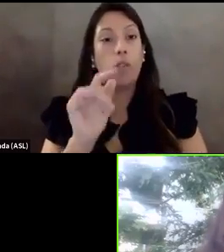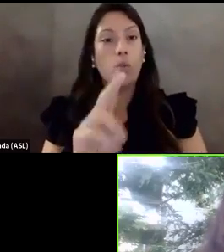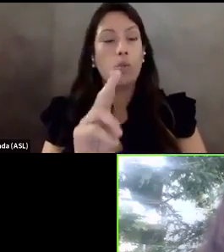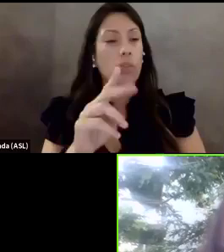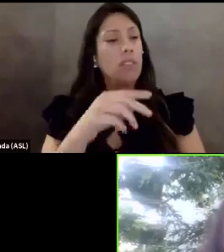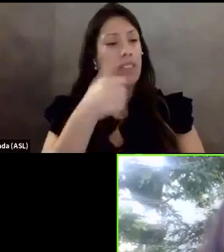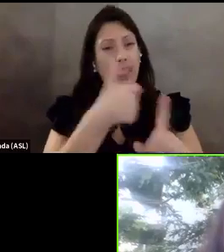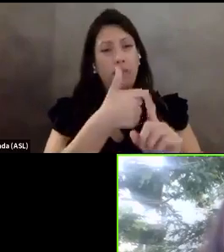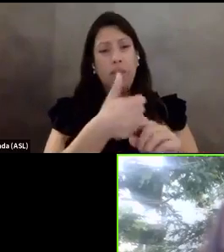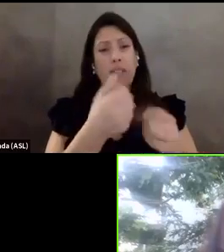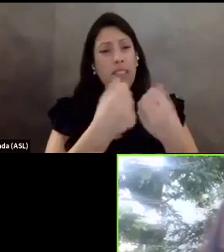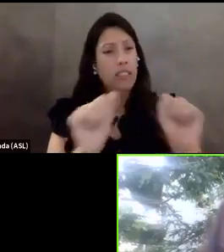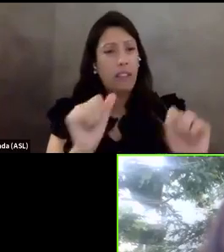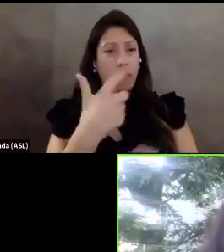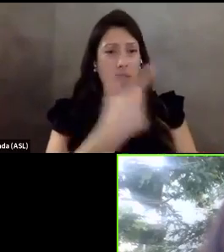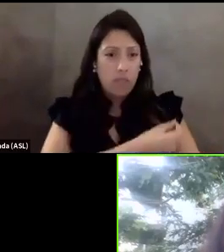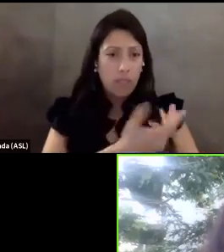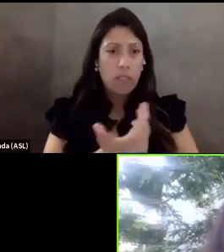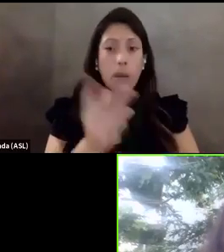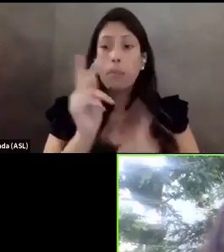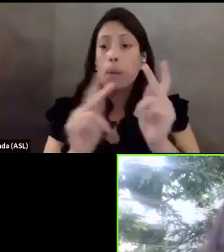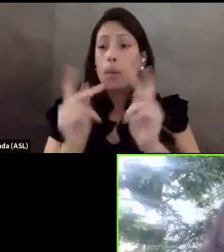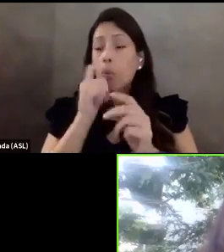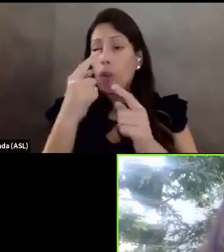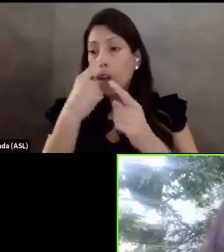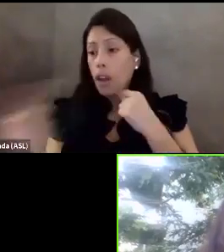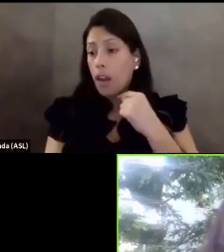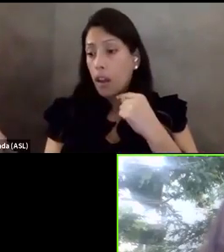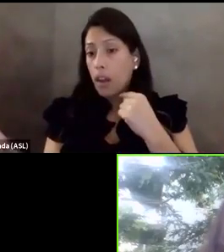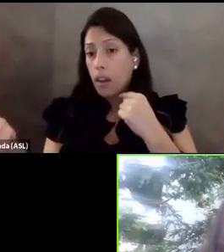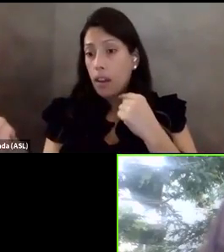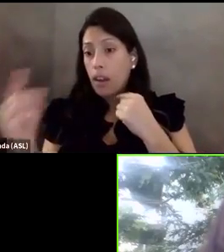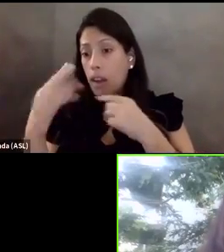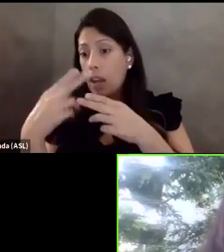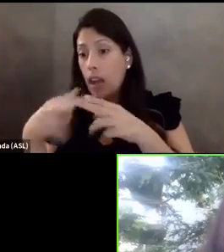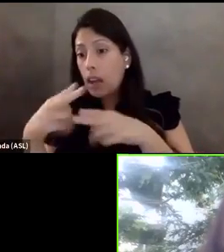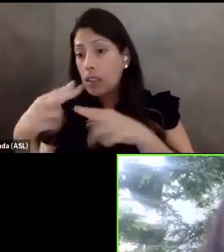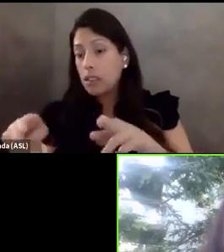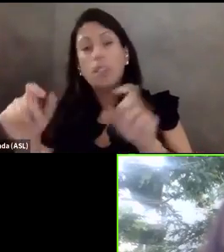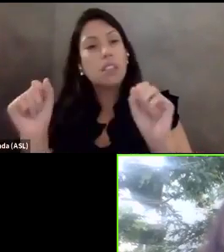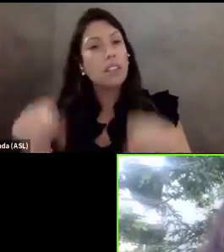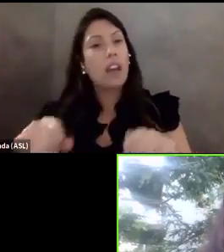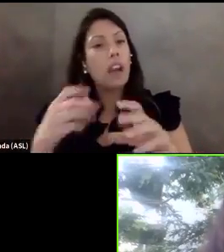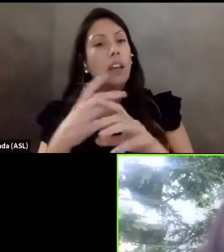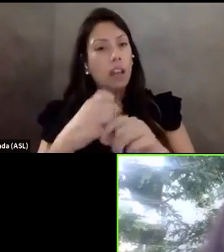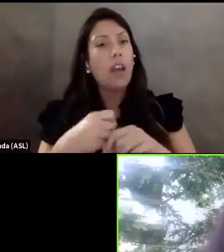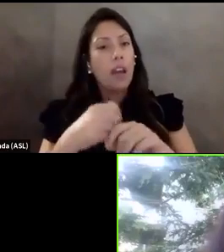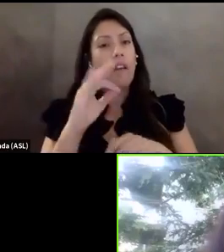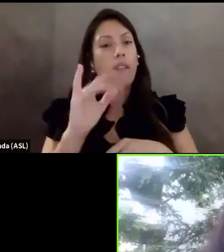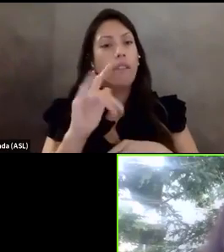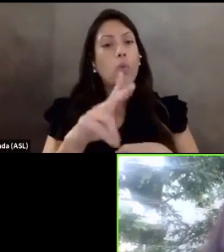Even those people who have egg allergy can now get a form of the vaccine that doesn't contain any